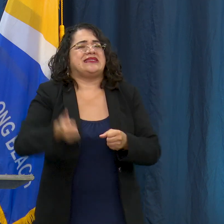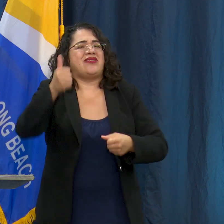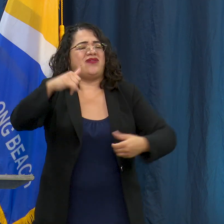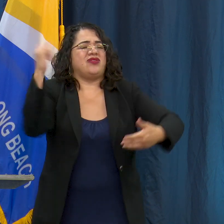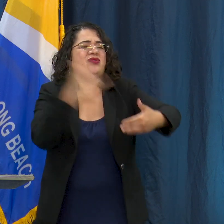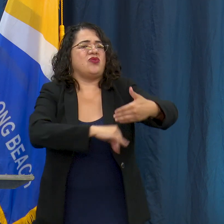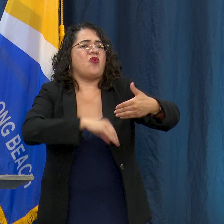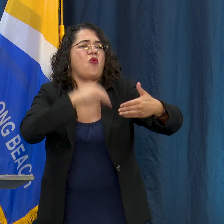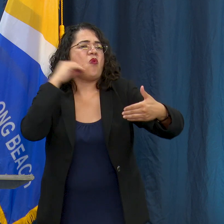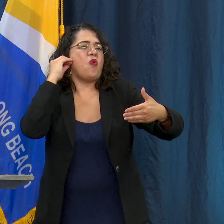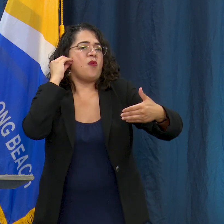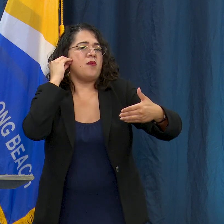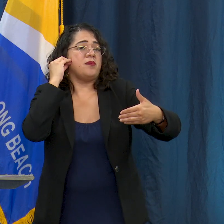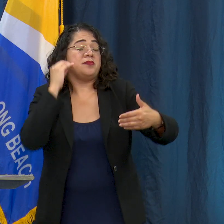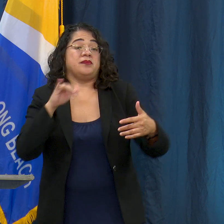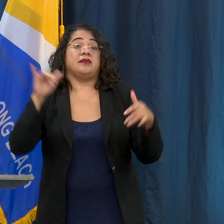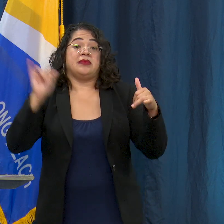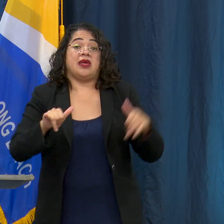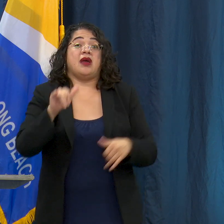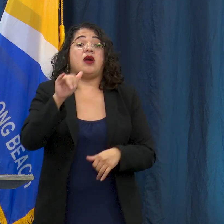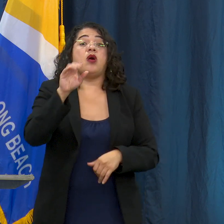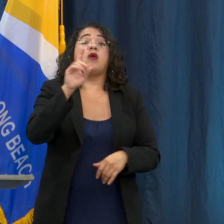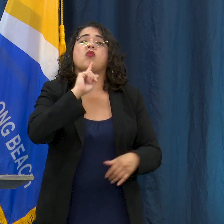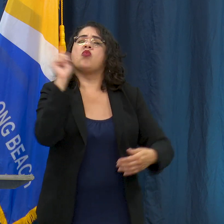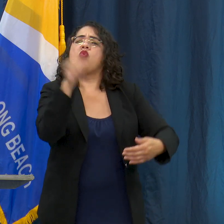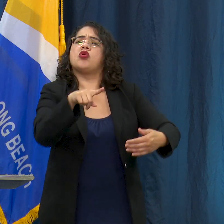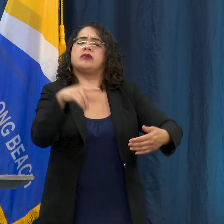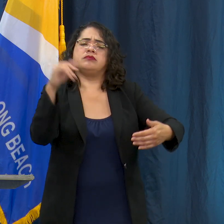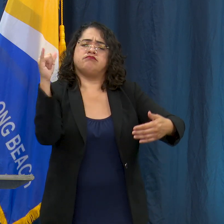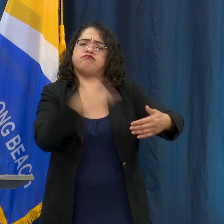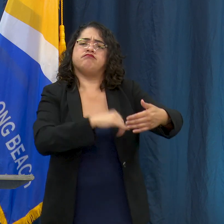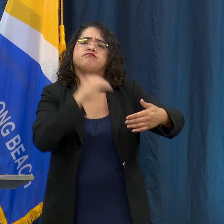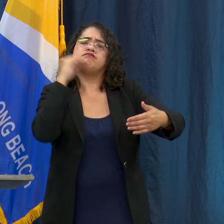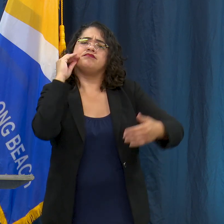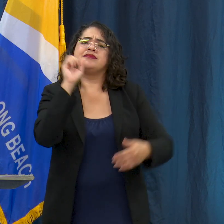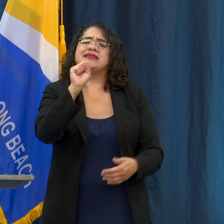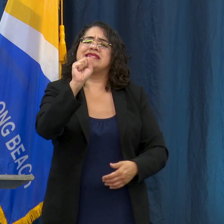order is continuously being amended to allow more activities, right now social